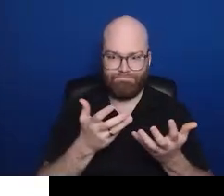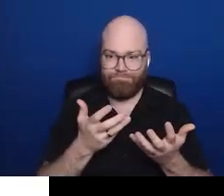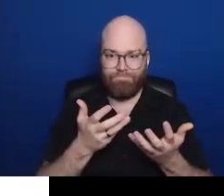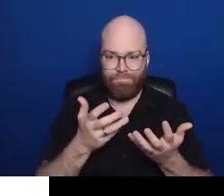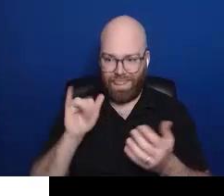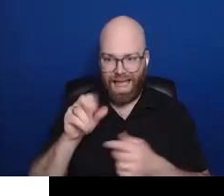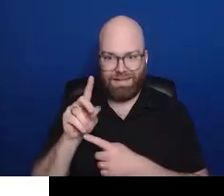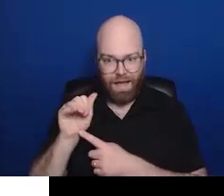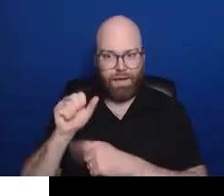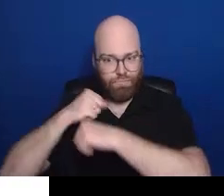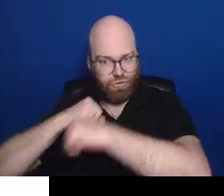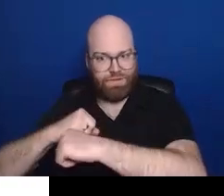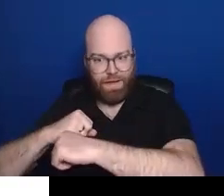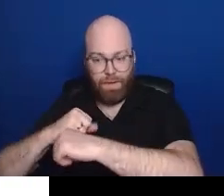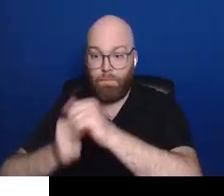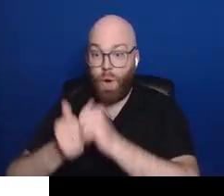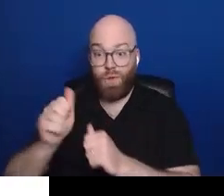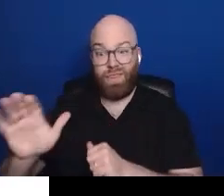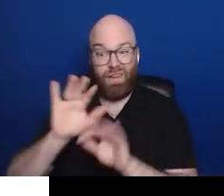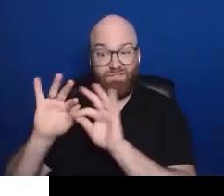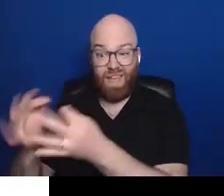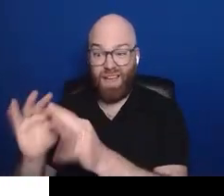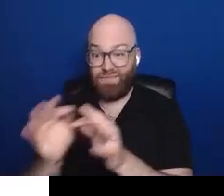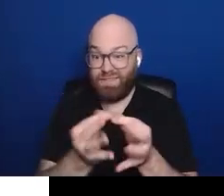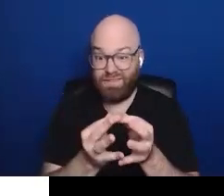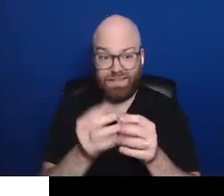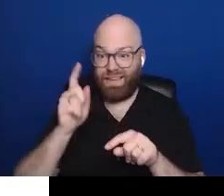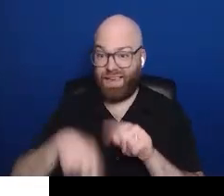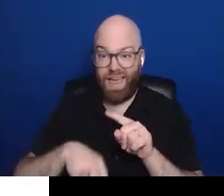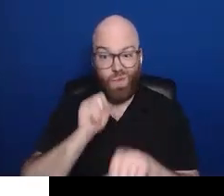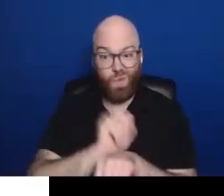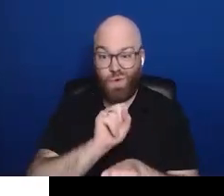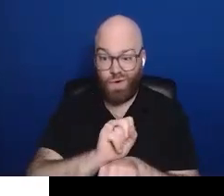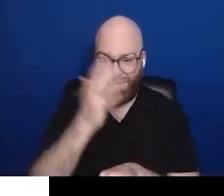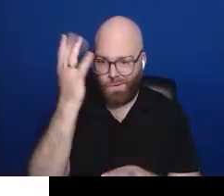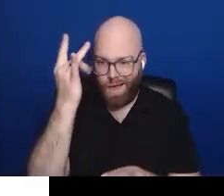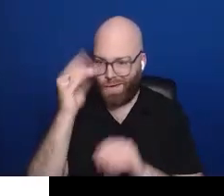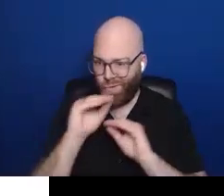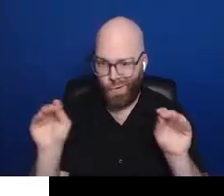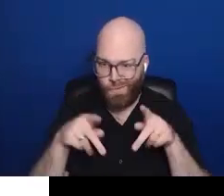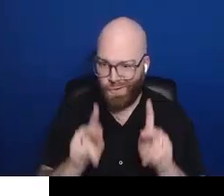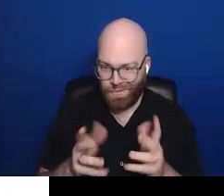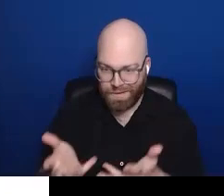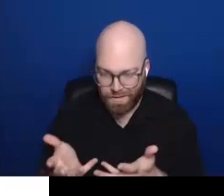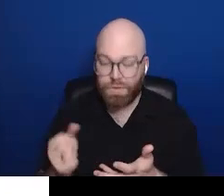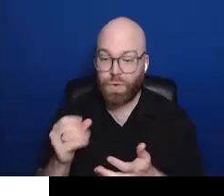What we can do is encourage them to schedule free immigration consultation to see if there are other options,